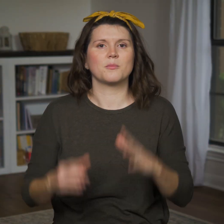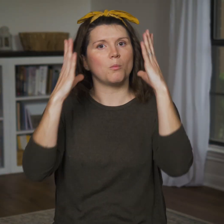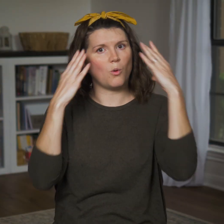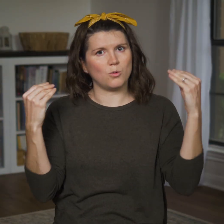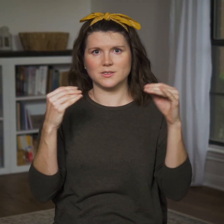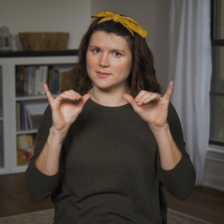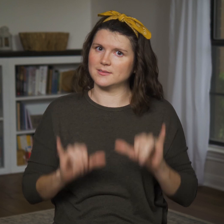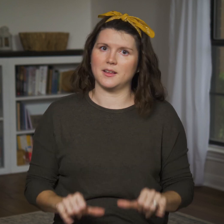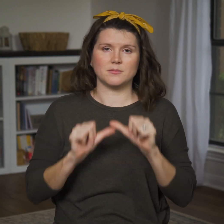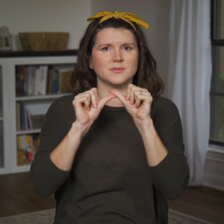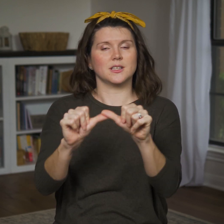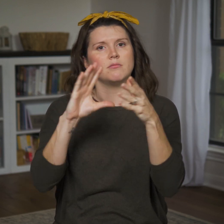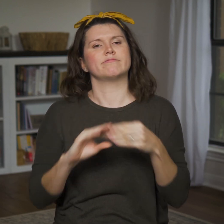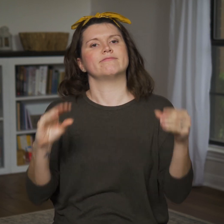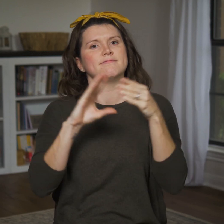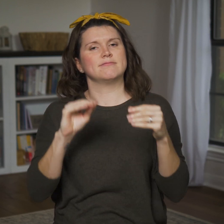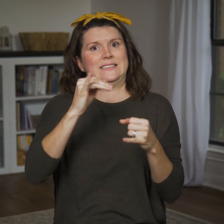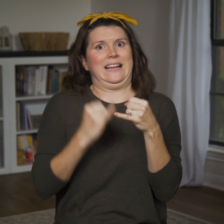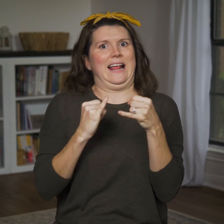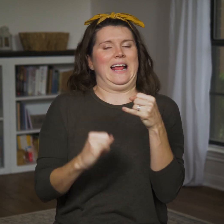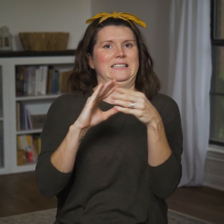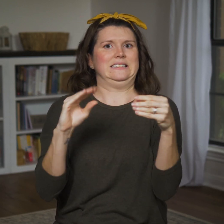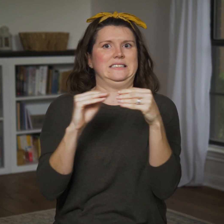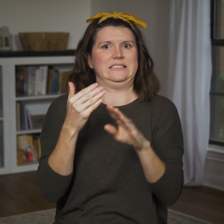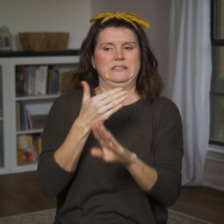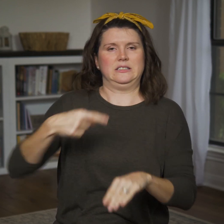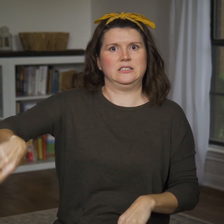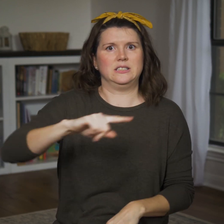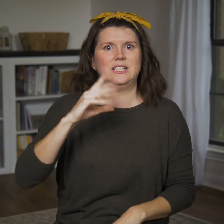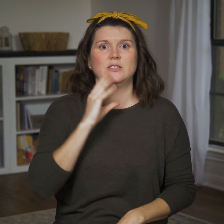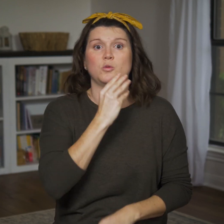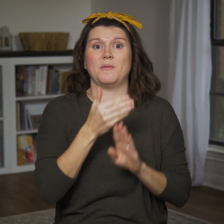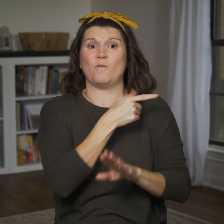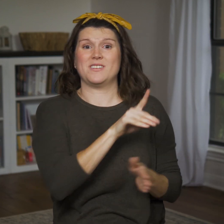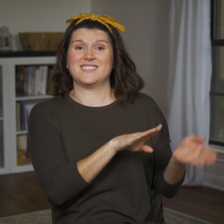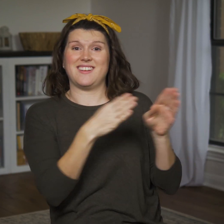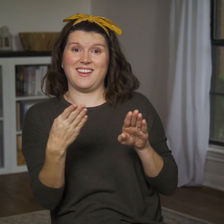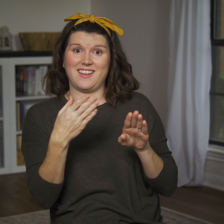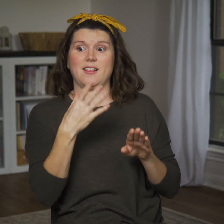Moses is still giving his final speech to the Israelites before he dies